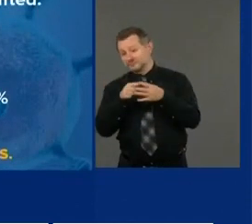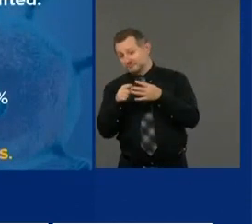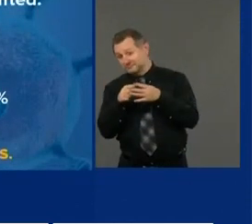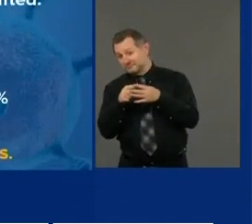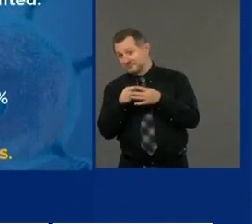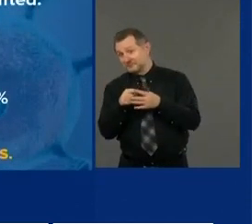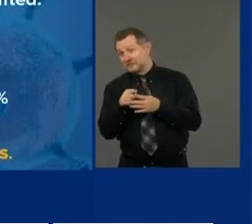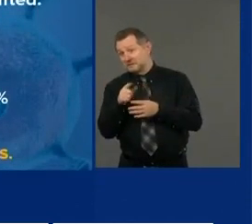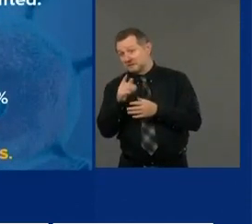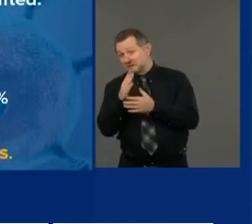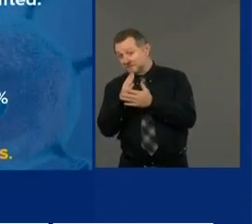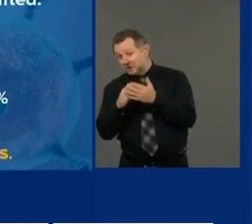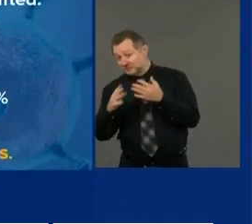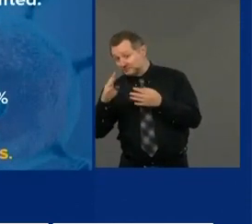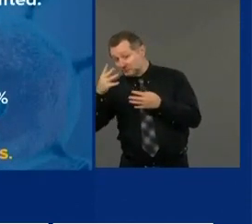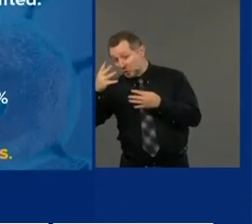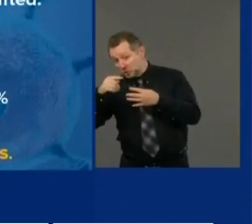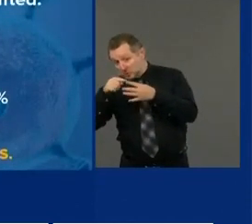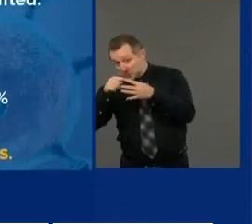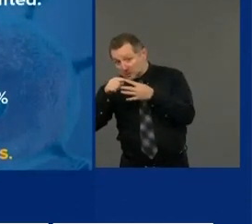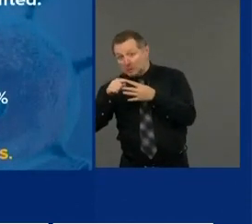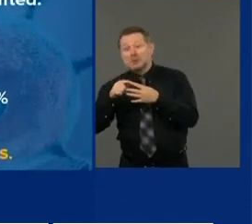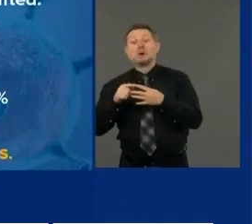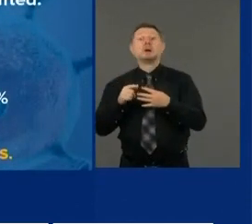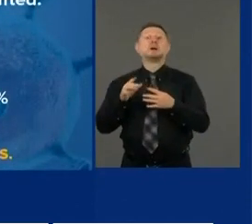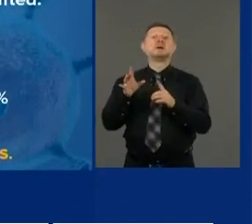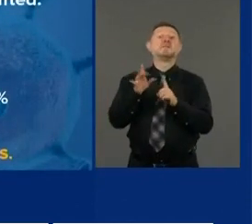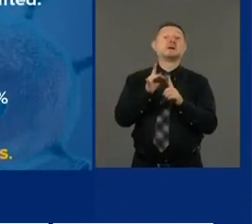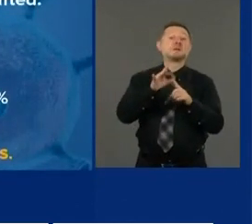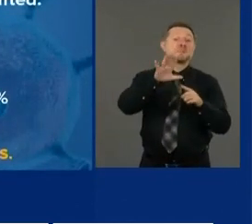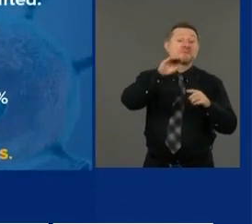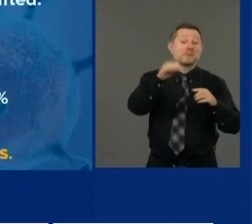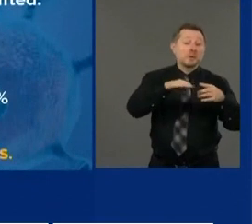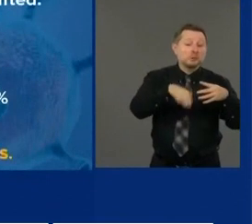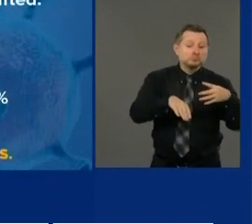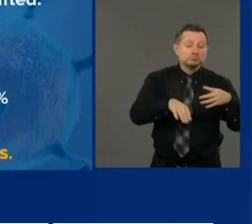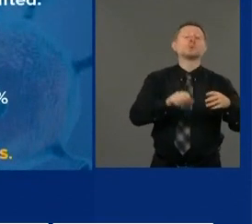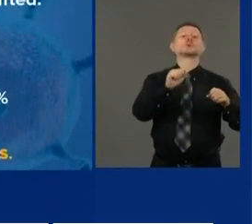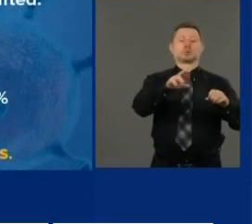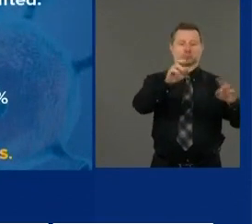OKAY. SO YOU HIT A GREEN LIGHT, REOPEN IN A REGION IF YOU ARE